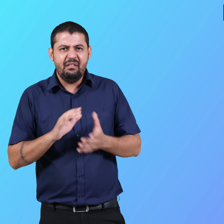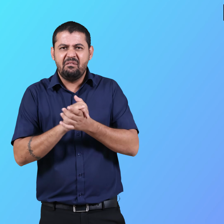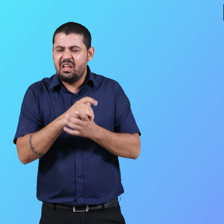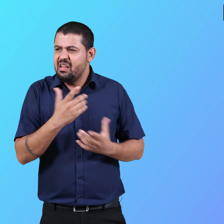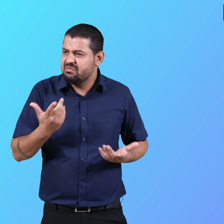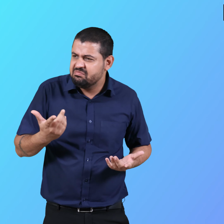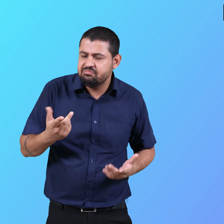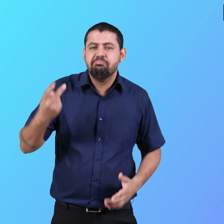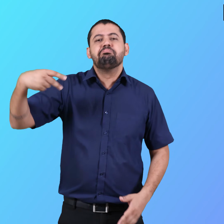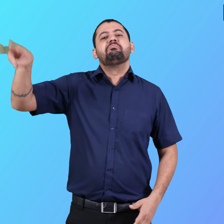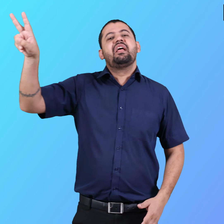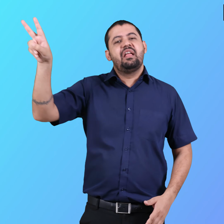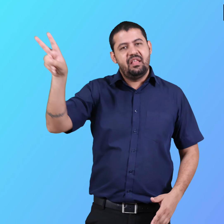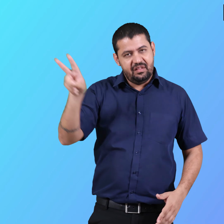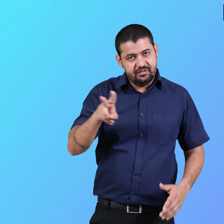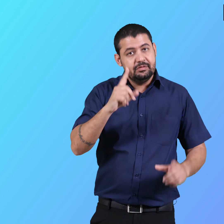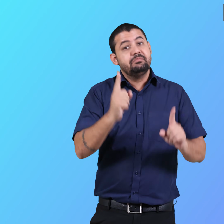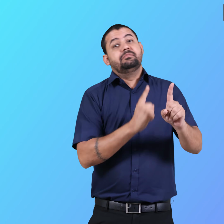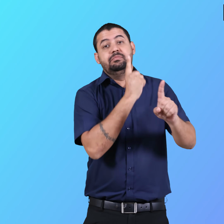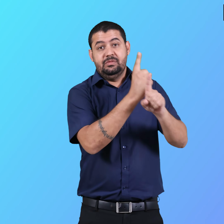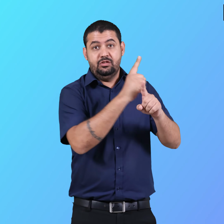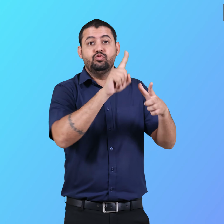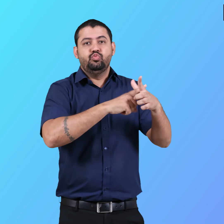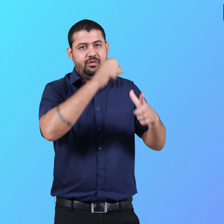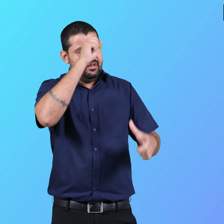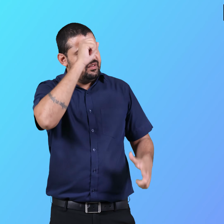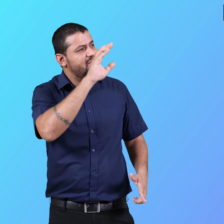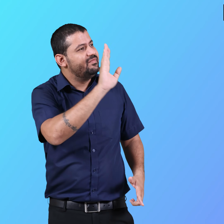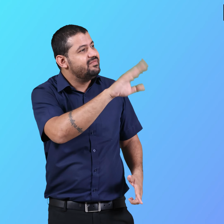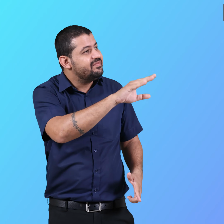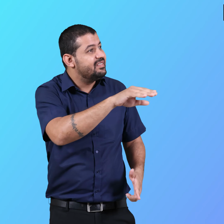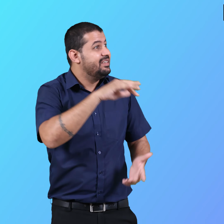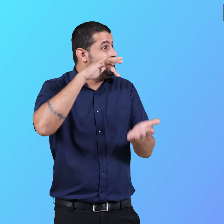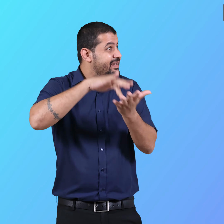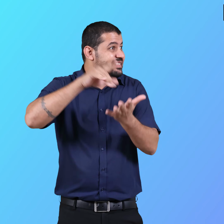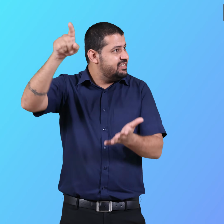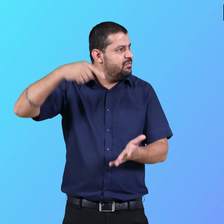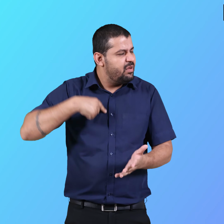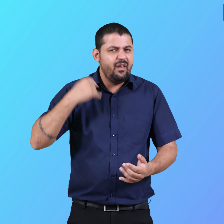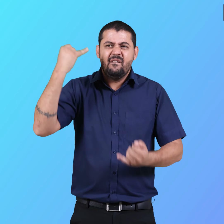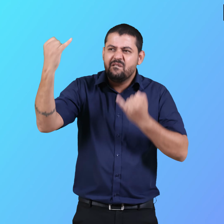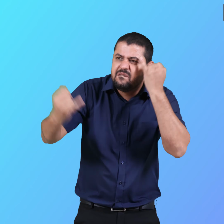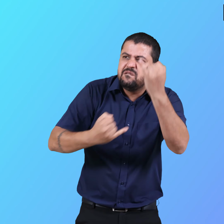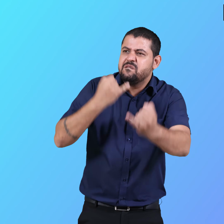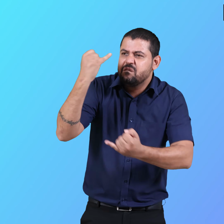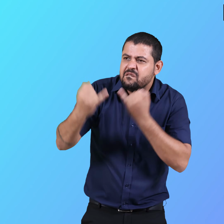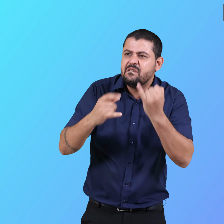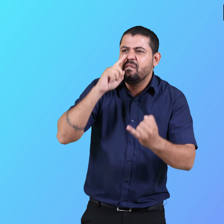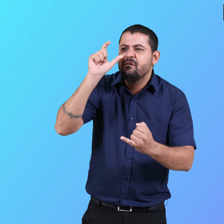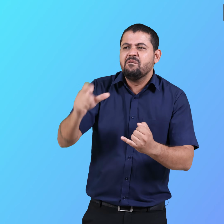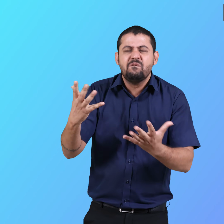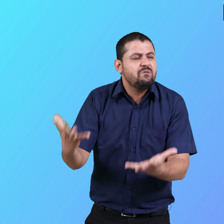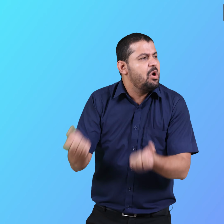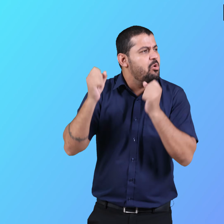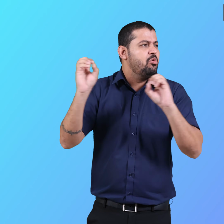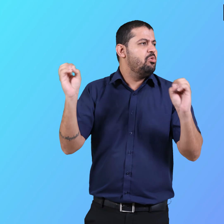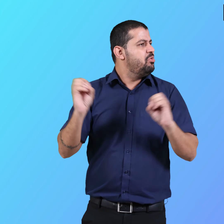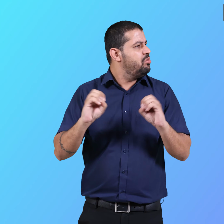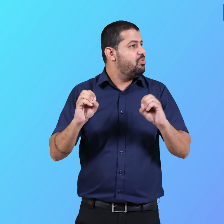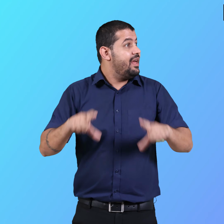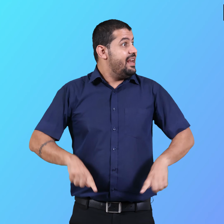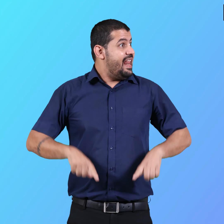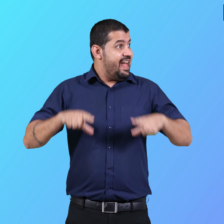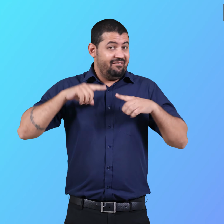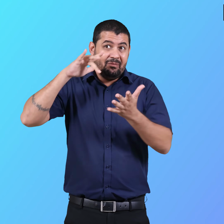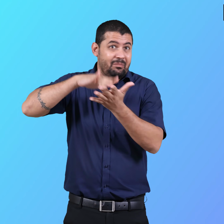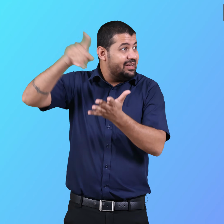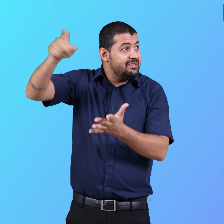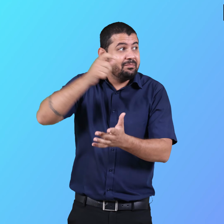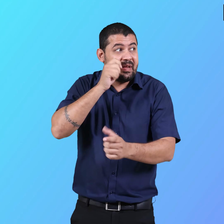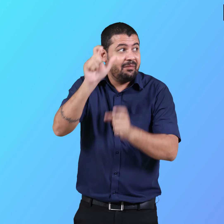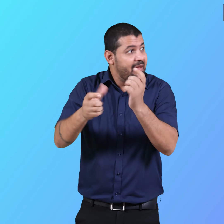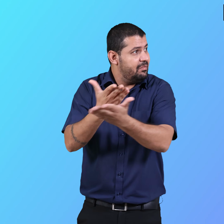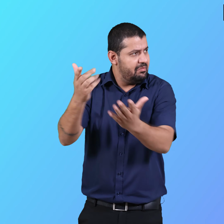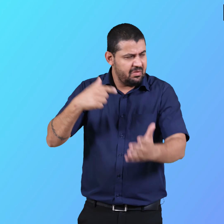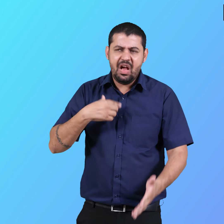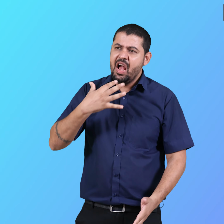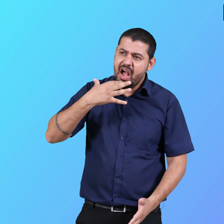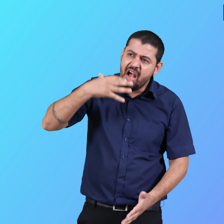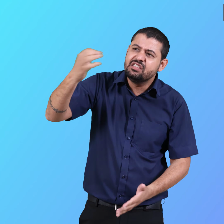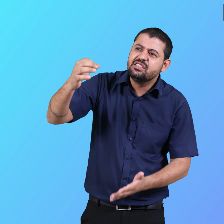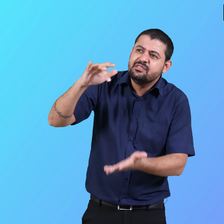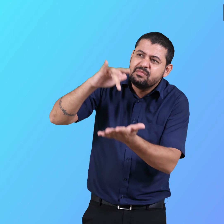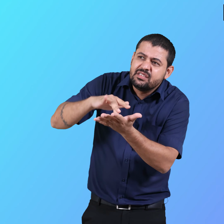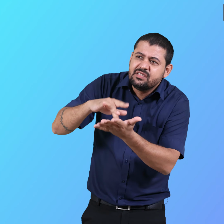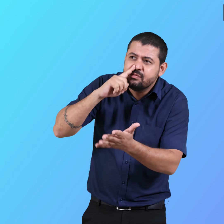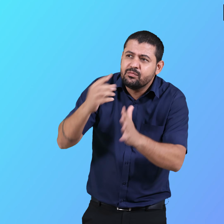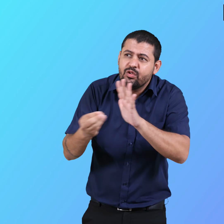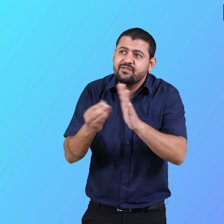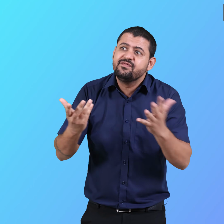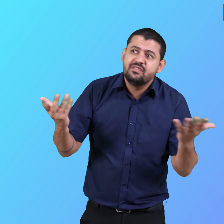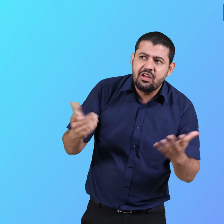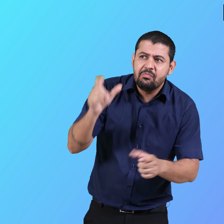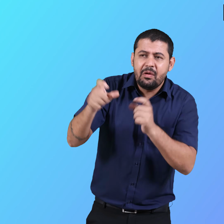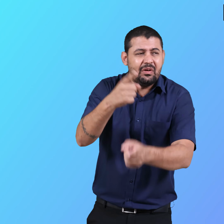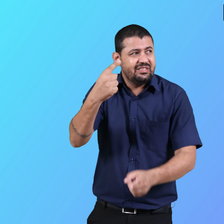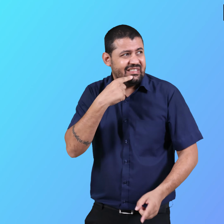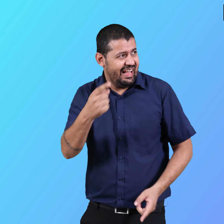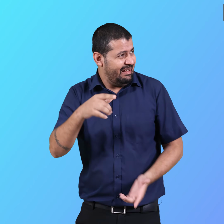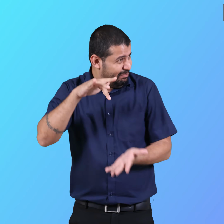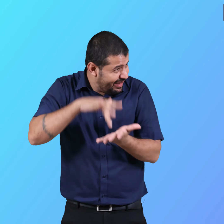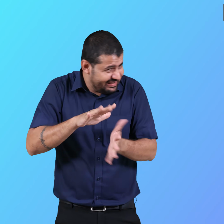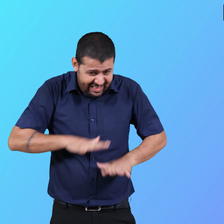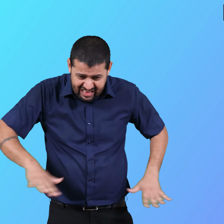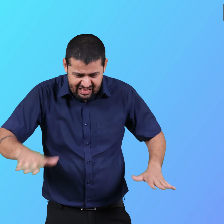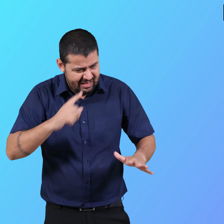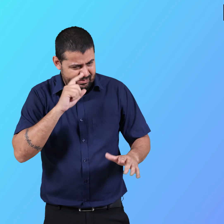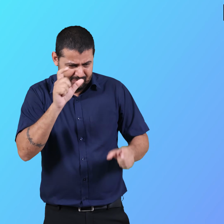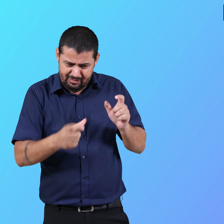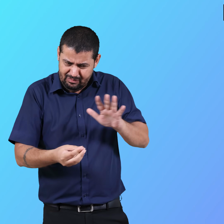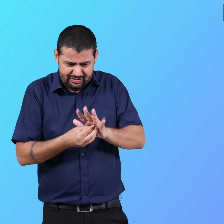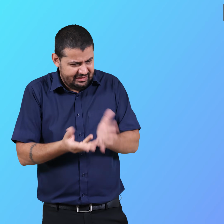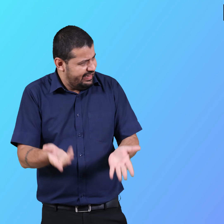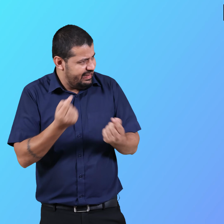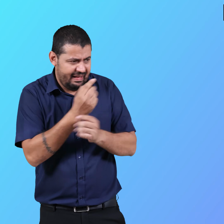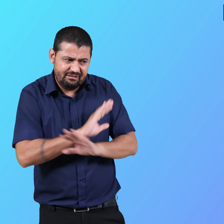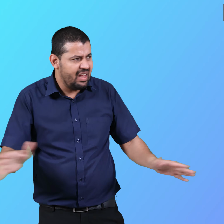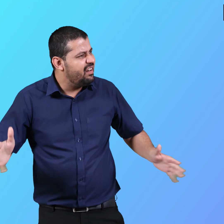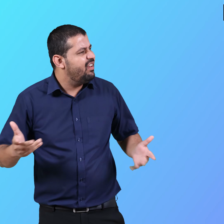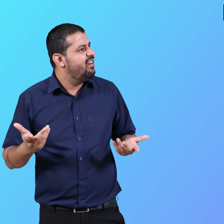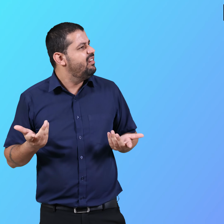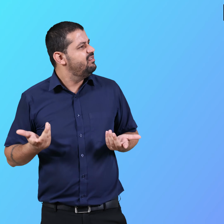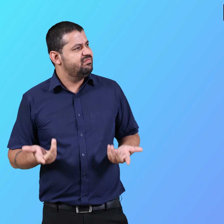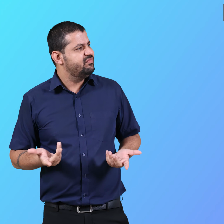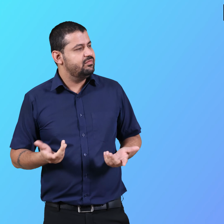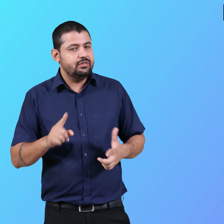So Judah’s friend went back to Judah and said, “I could not find the woman. The men who live there said that no prostitute had ever been there.”